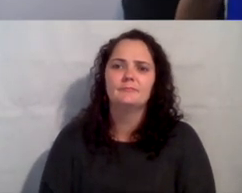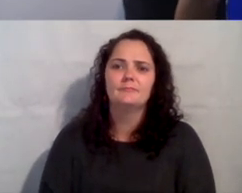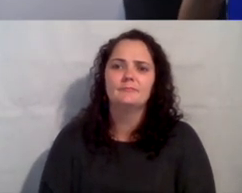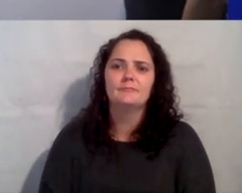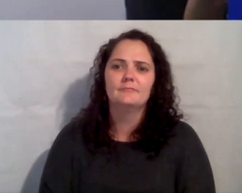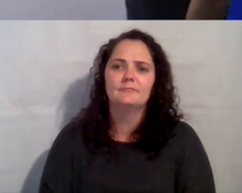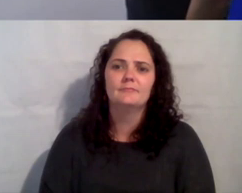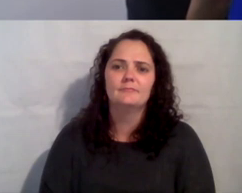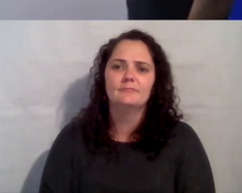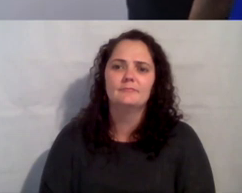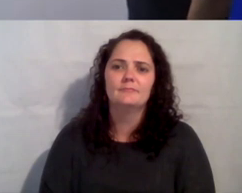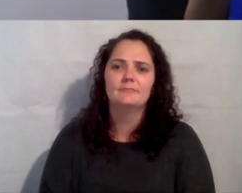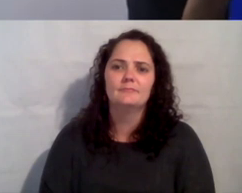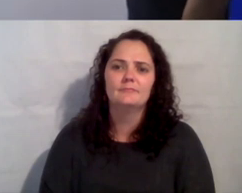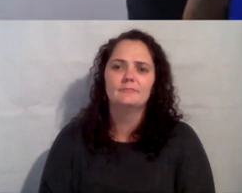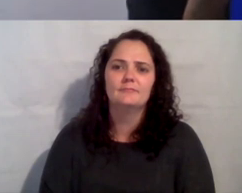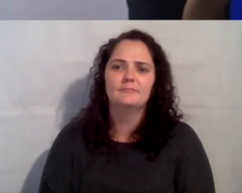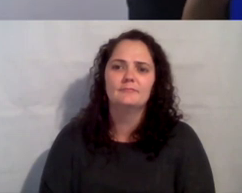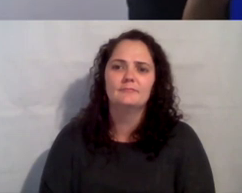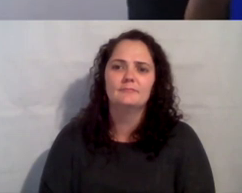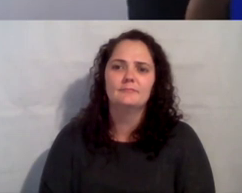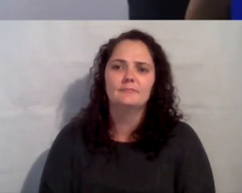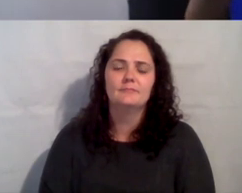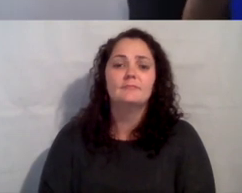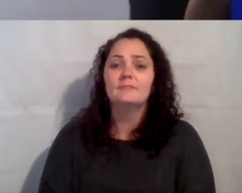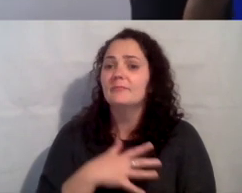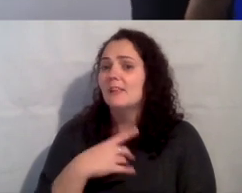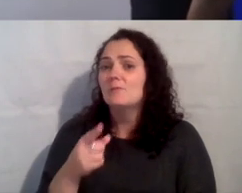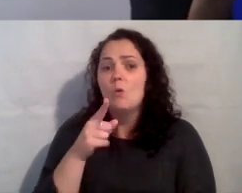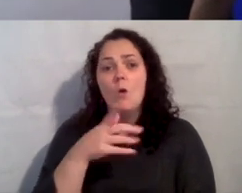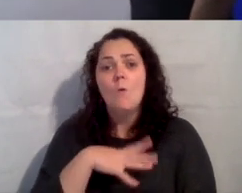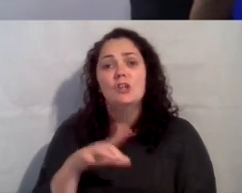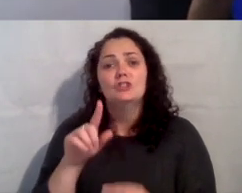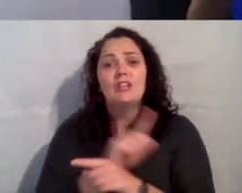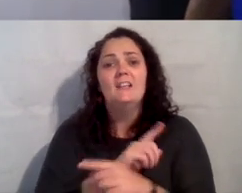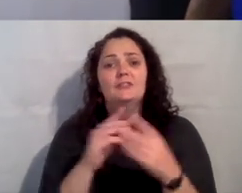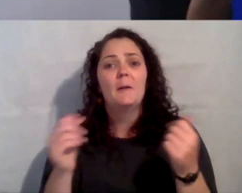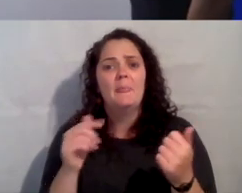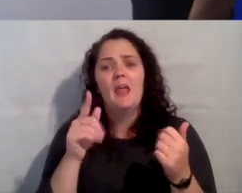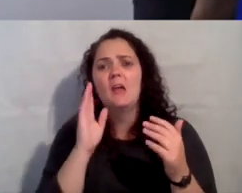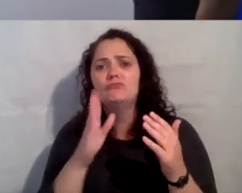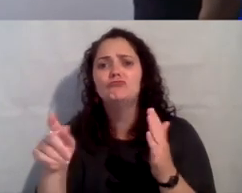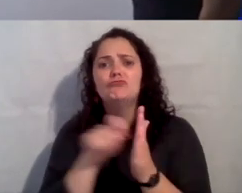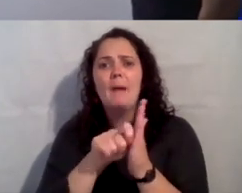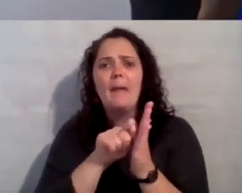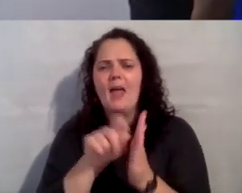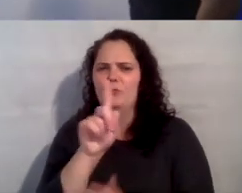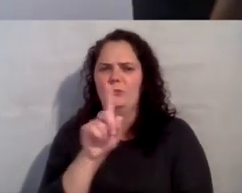there we go If you want to just change something just draw right over it, don't worry about erasing or anything like